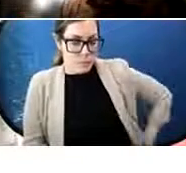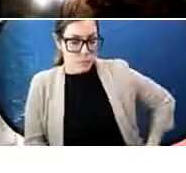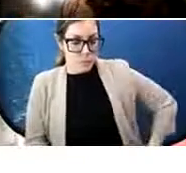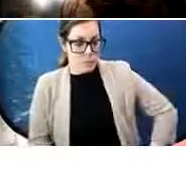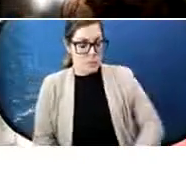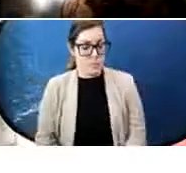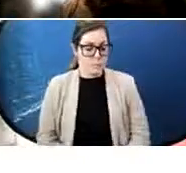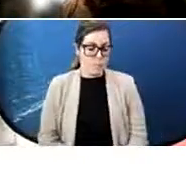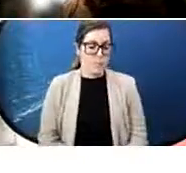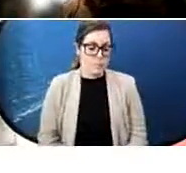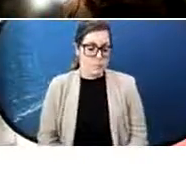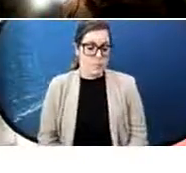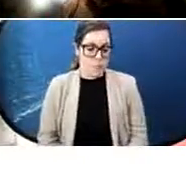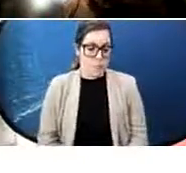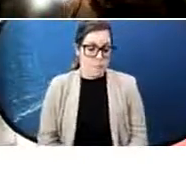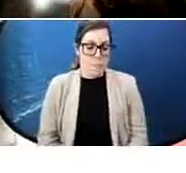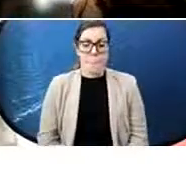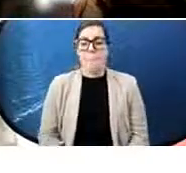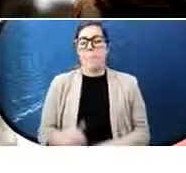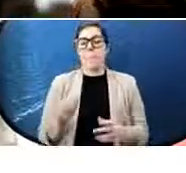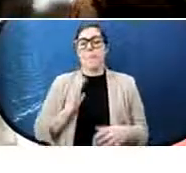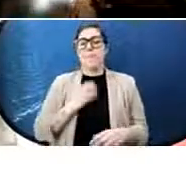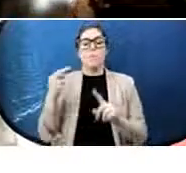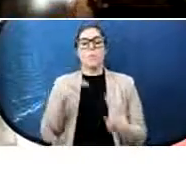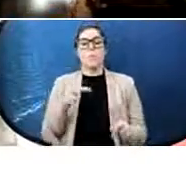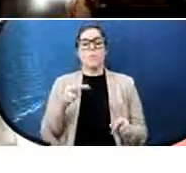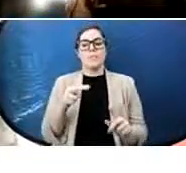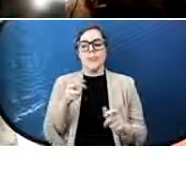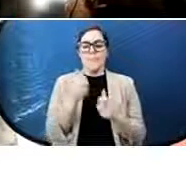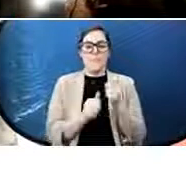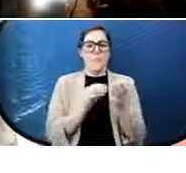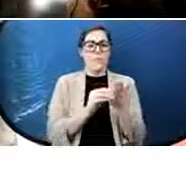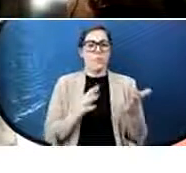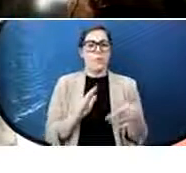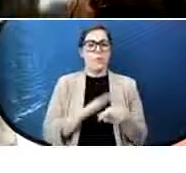being on a journey, where really every student is on a journey and the student with a disability,